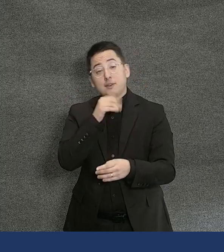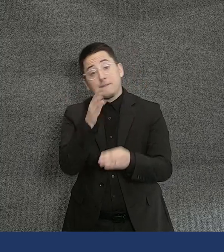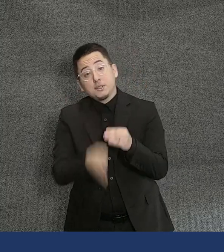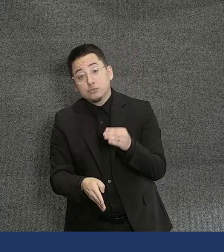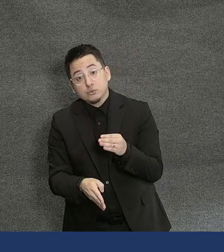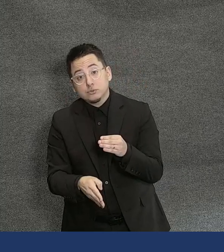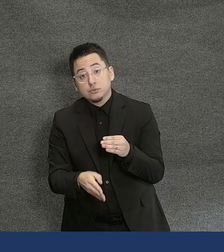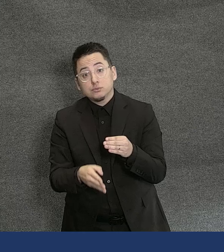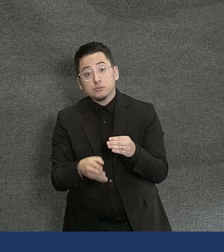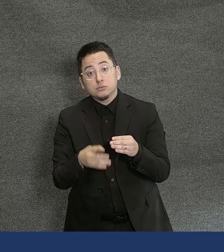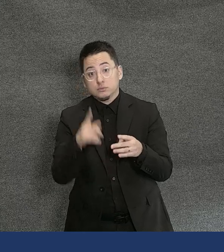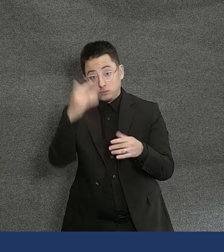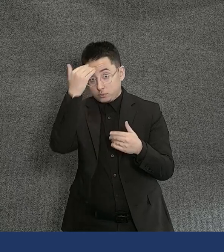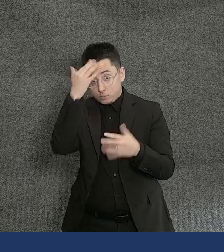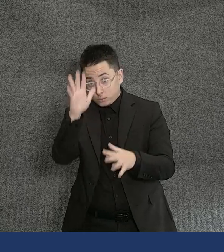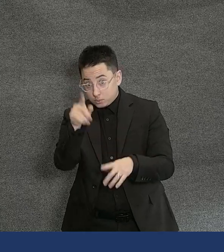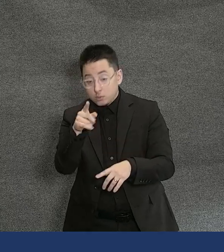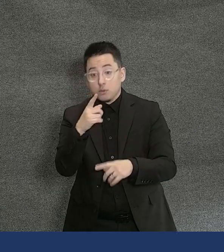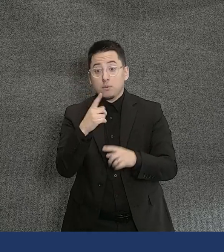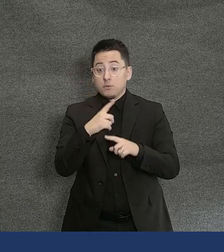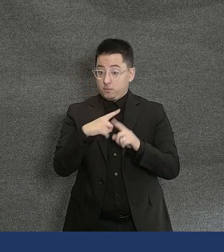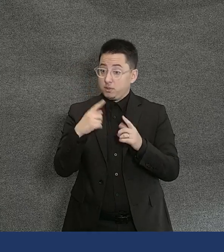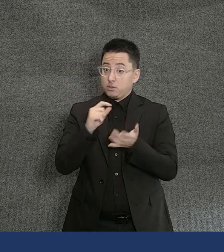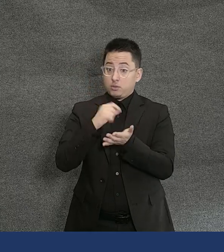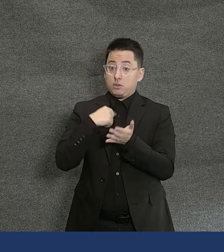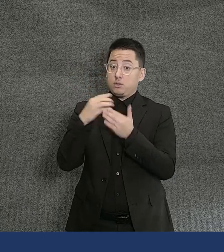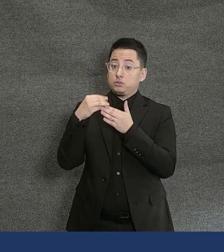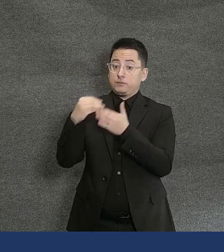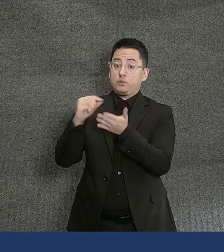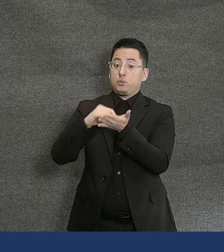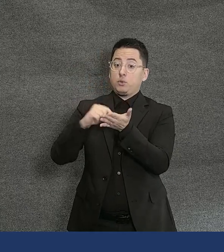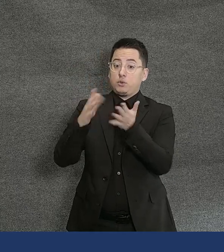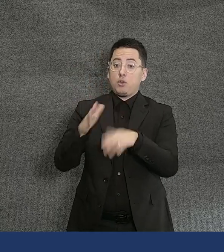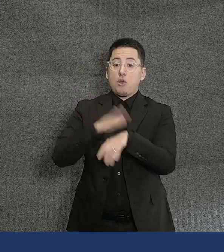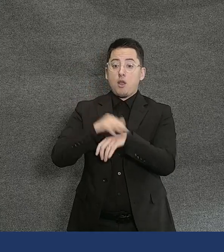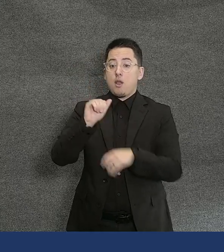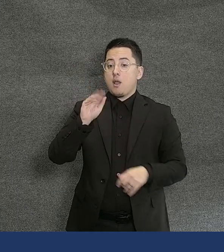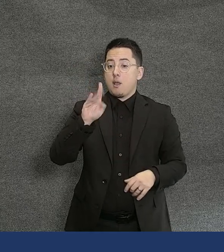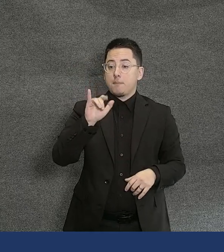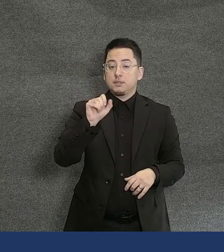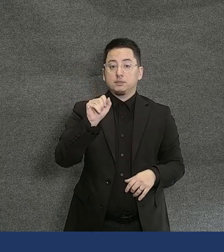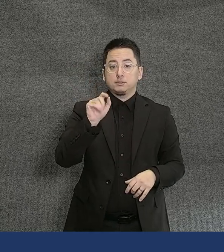I was the chief author on the ableism bill for education, the first in the nation.